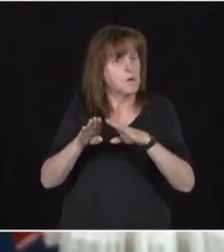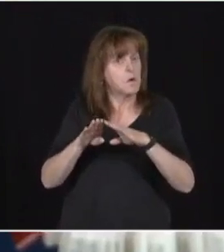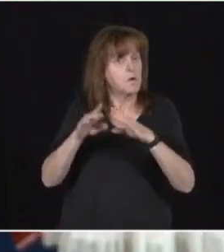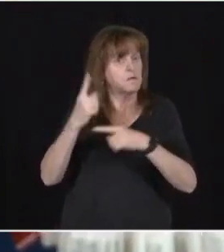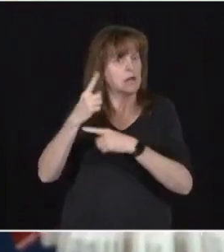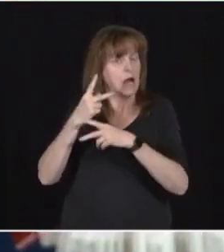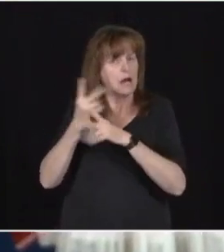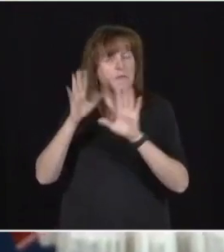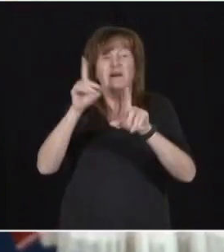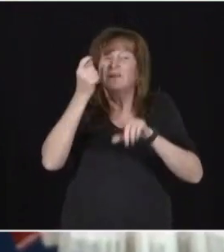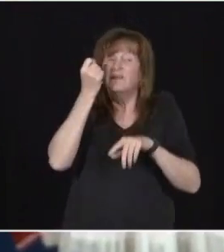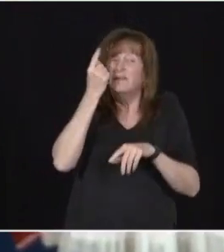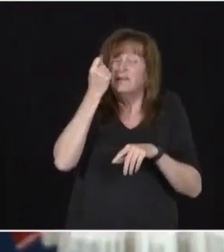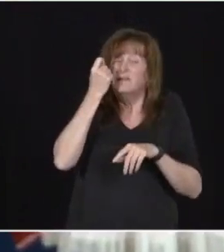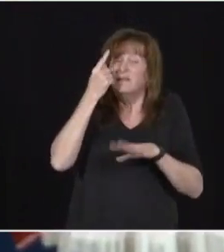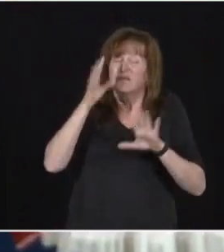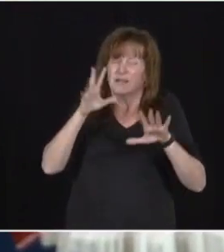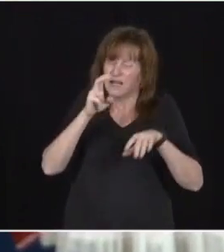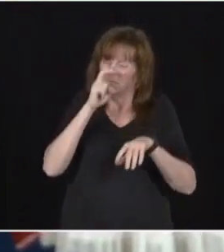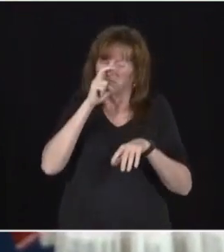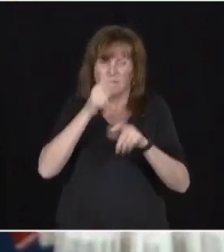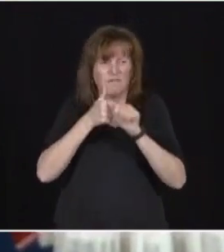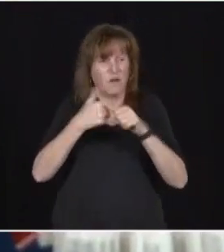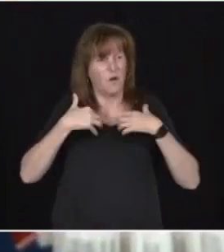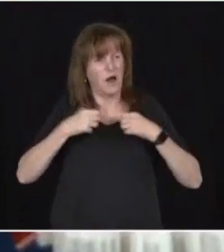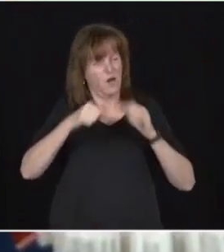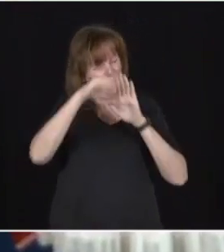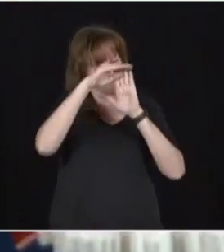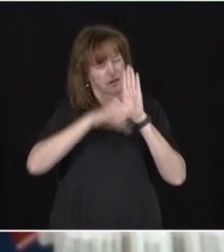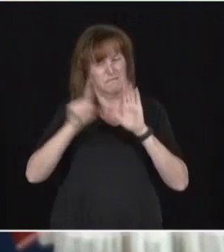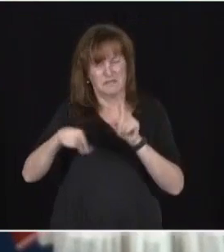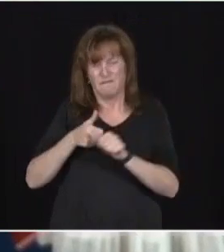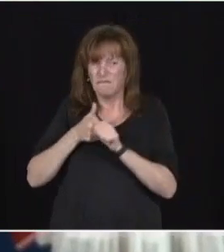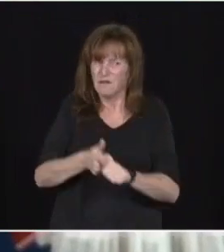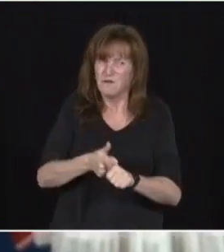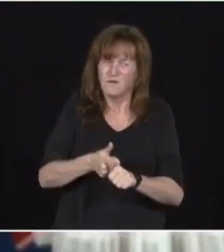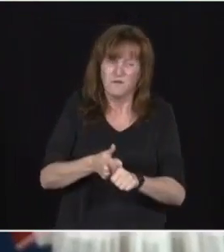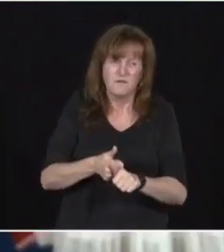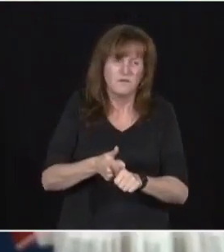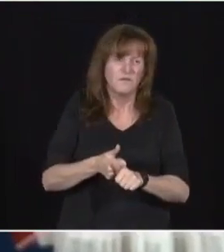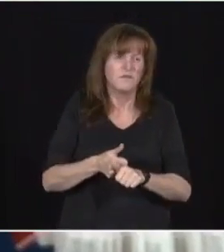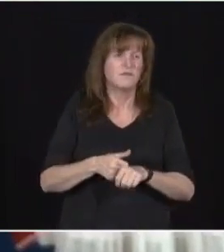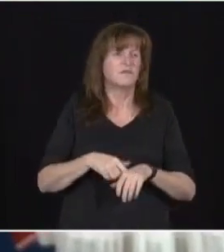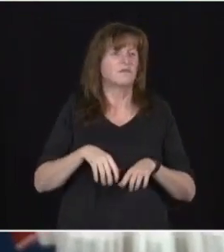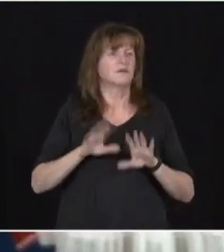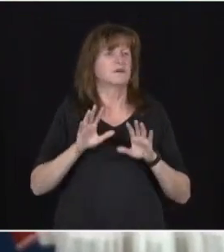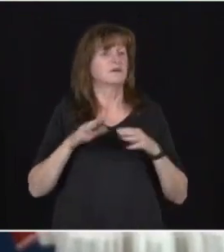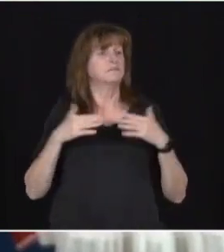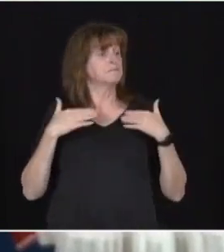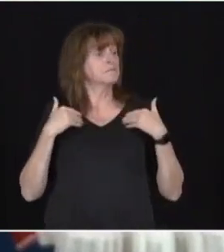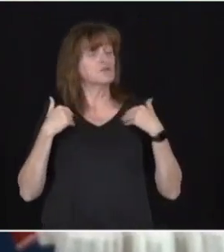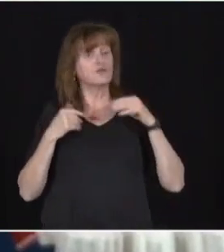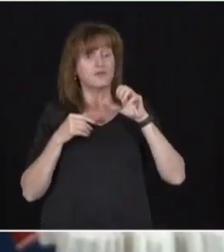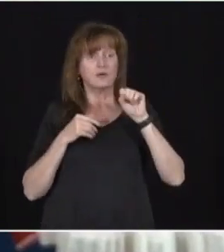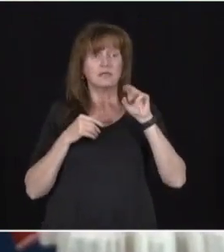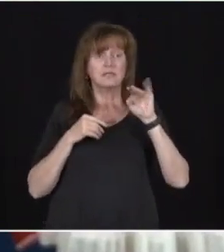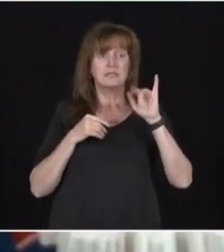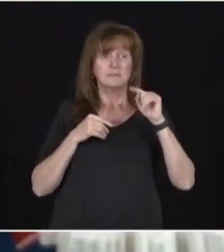with strict protocols. To keep our youngest children safe. Students can enjoy